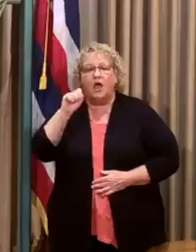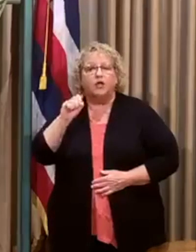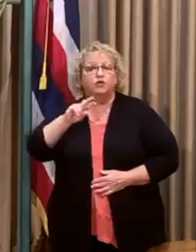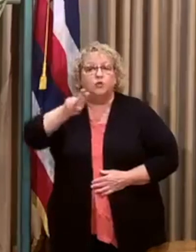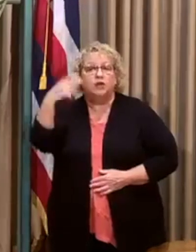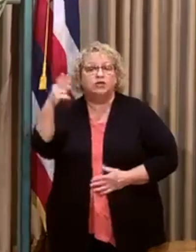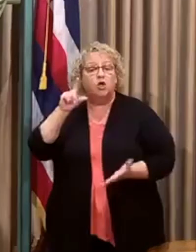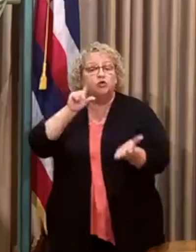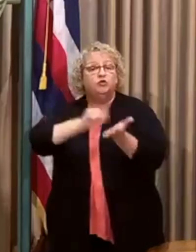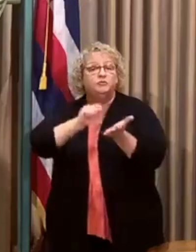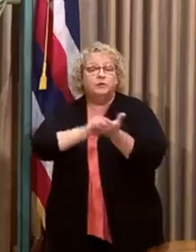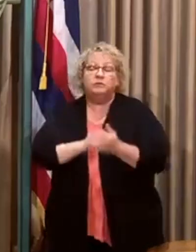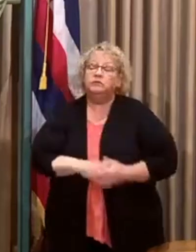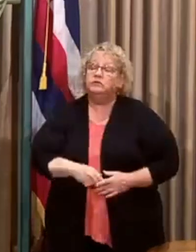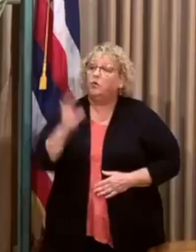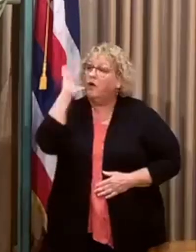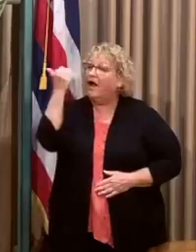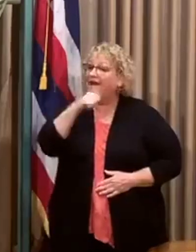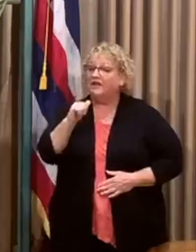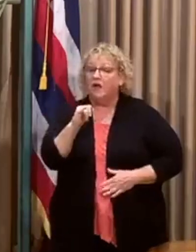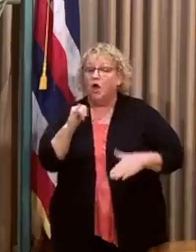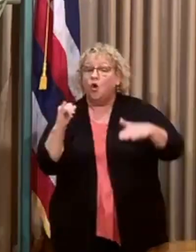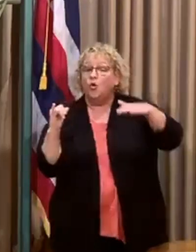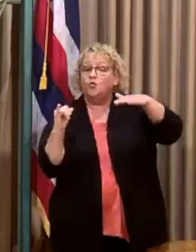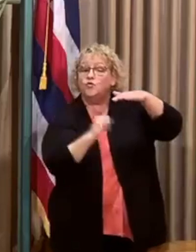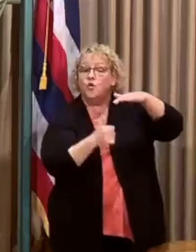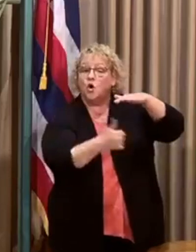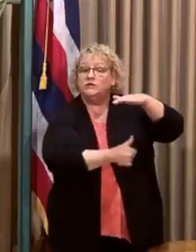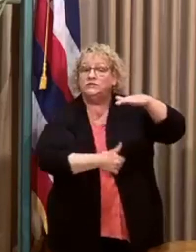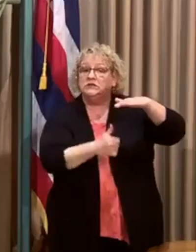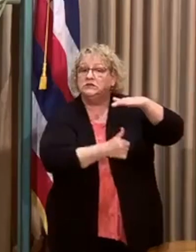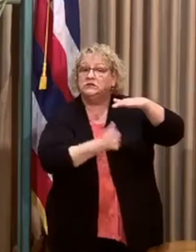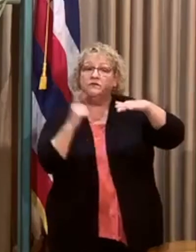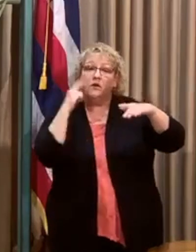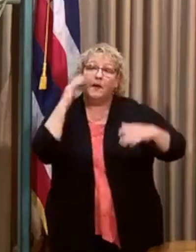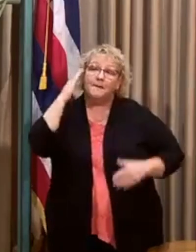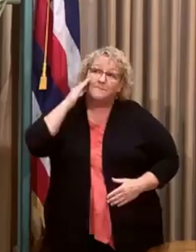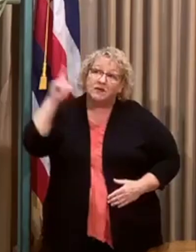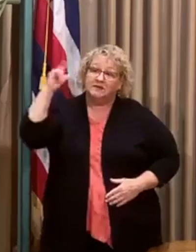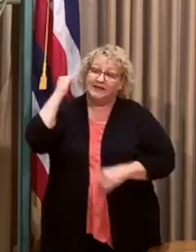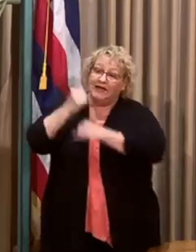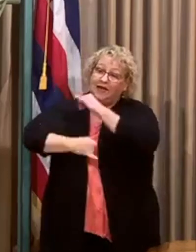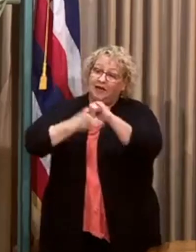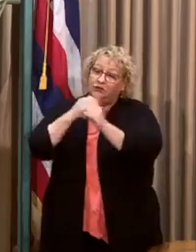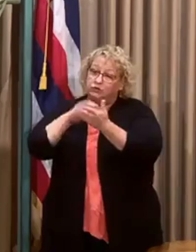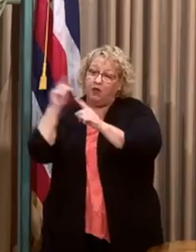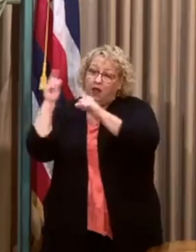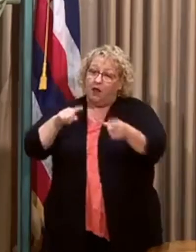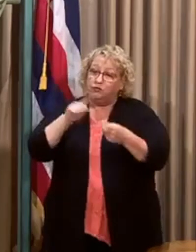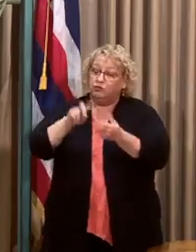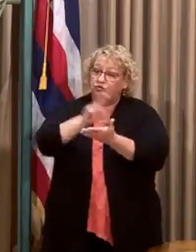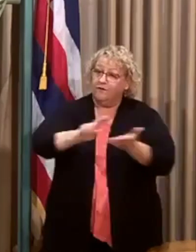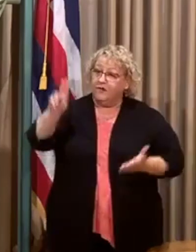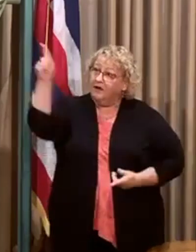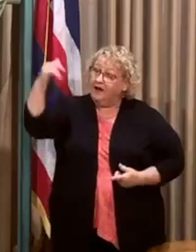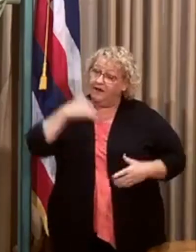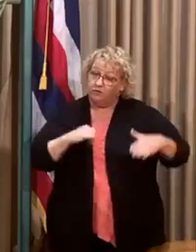Will there be any quarantine protocols in play for mainland, or international students when they come to the UH in the fall?